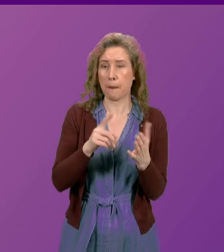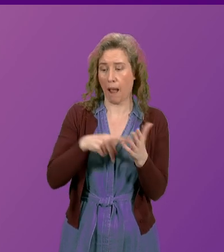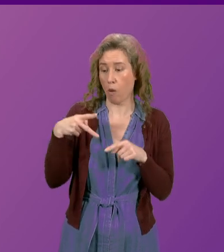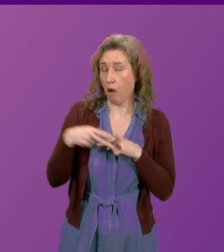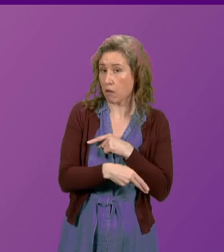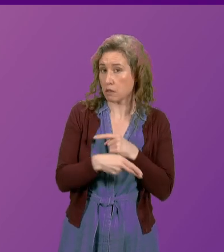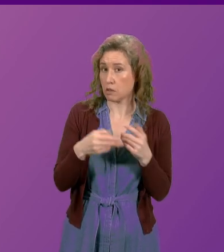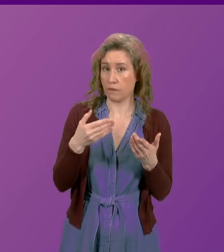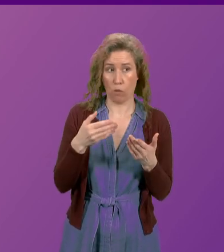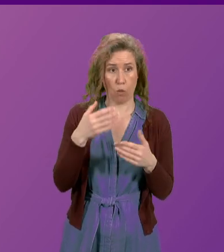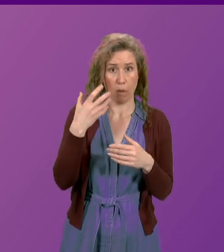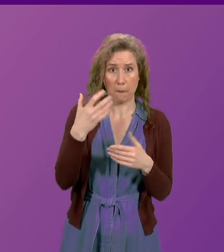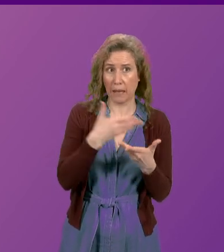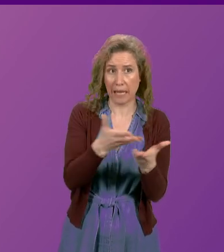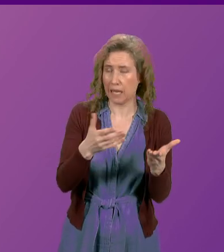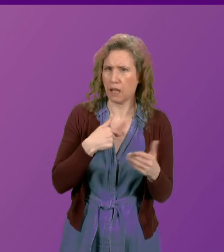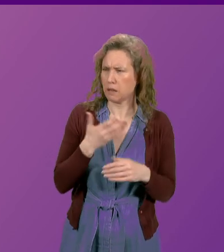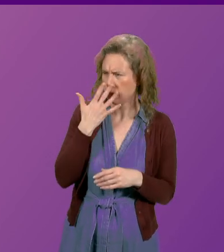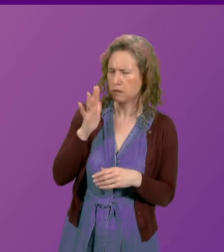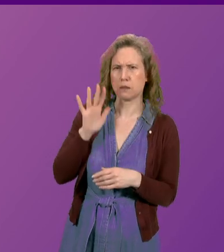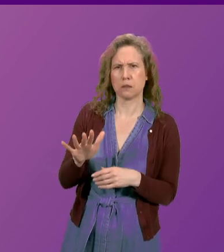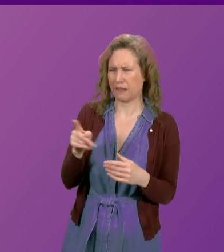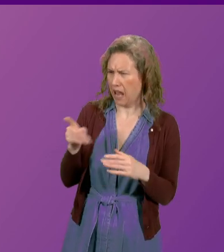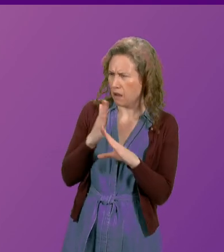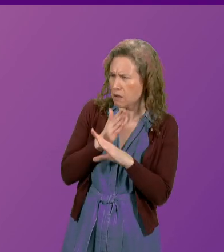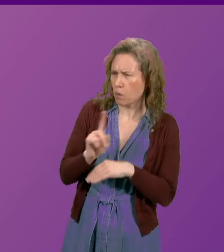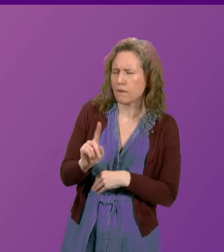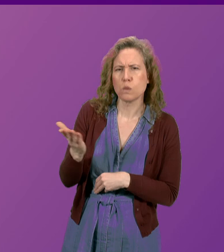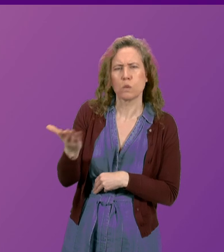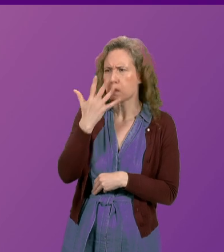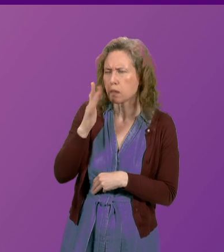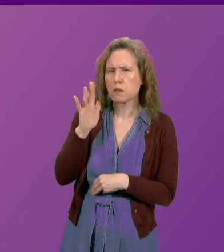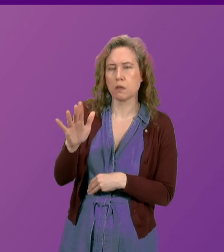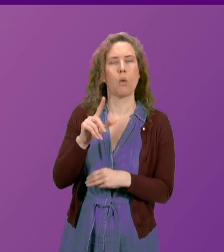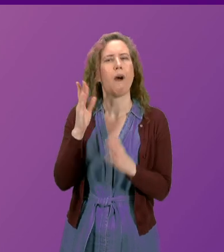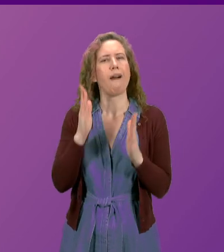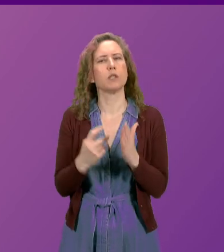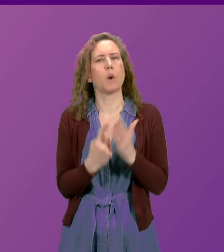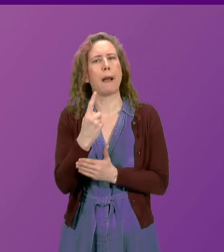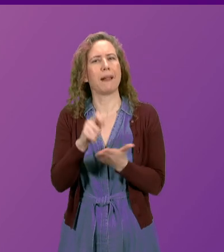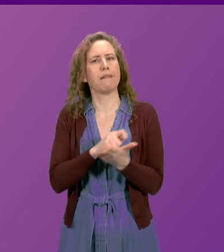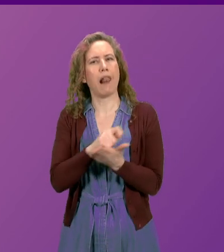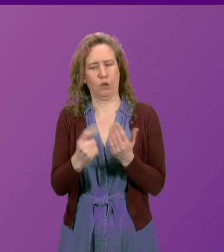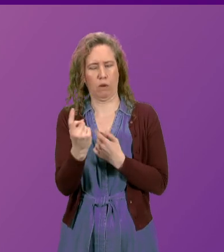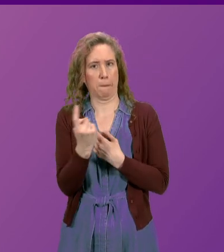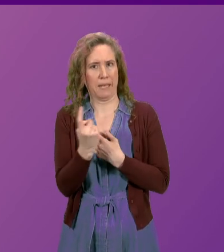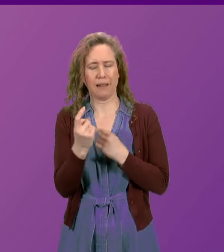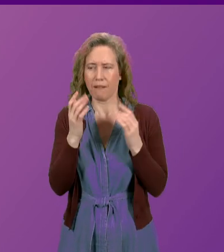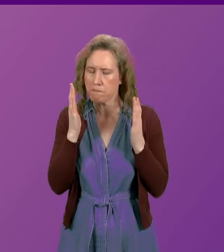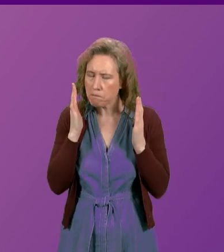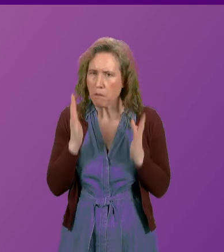is reprehensible. The one thing that must happen after the election that we face is an